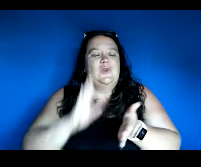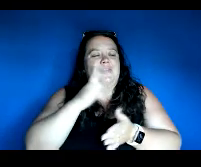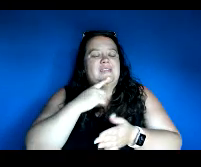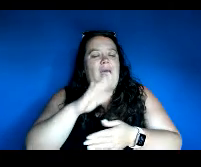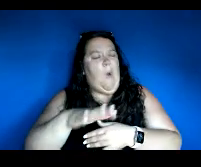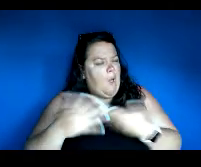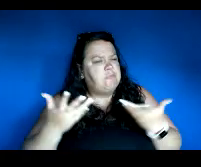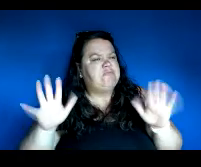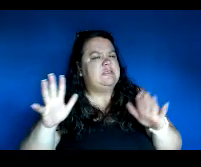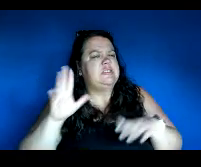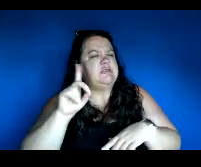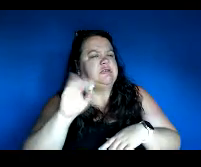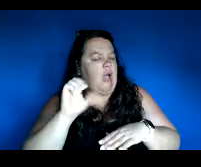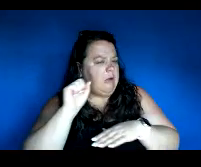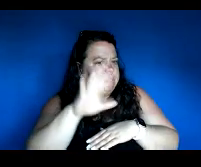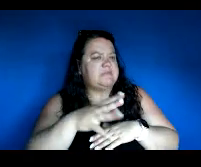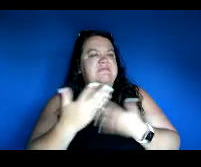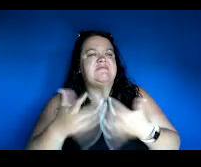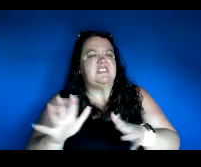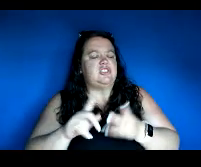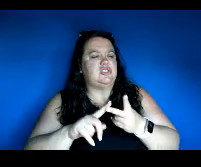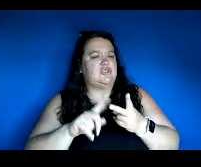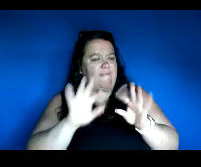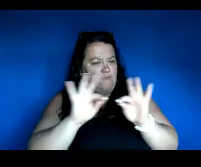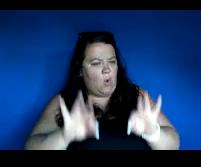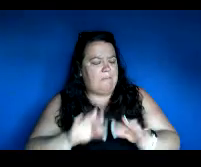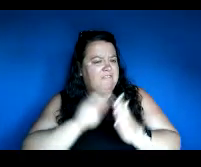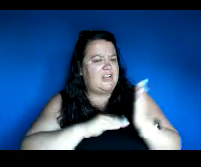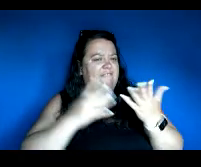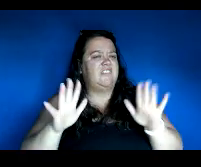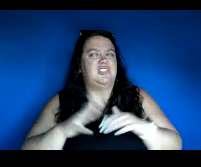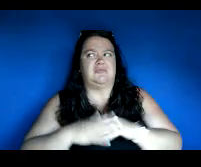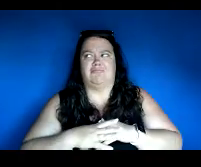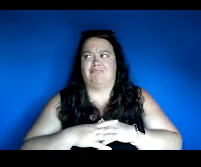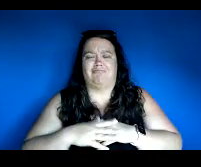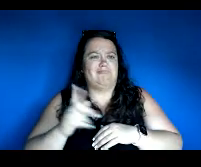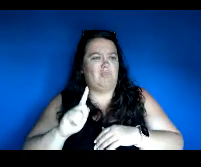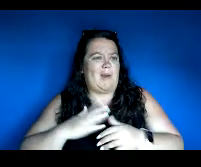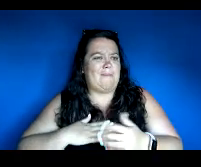or, "I submitted my Getting Started form. How come I don't have my accommodations?" And that's because one of the key elements